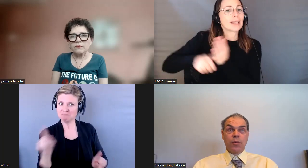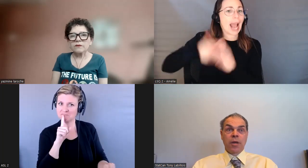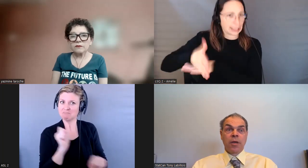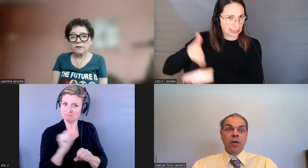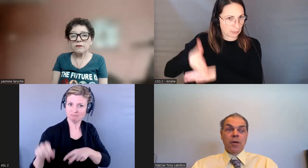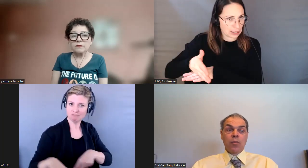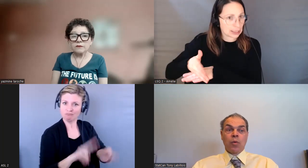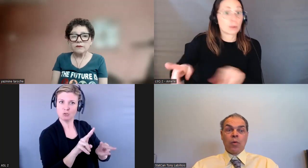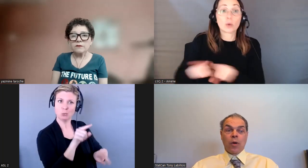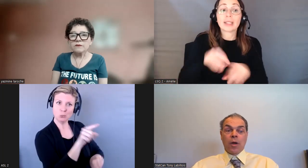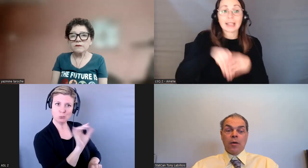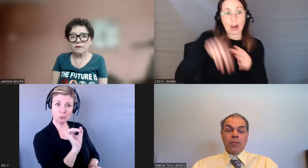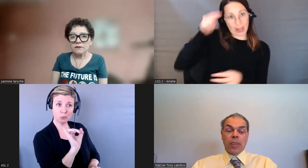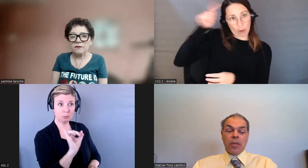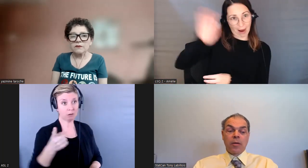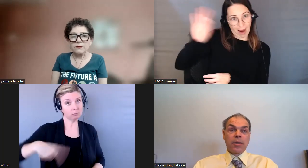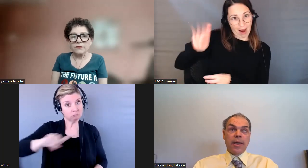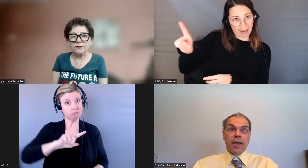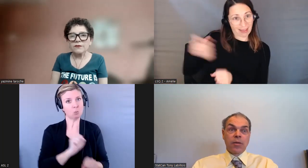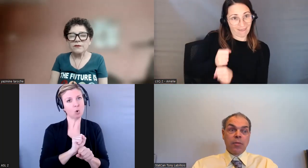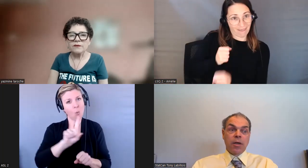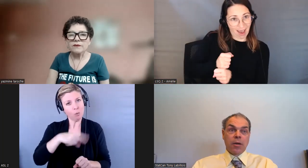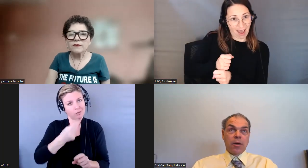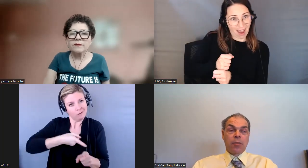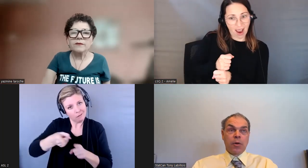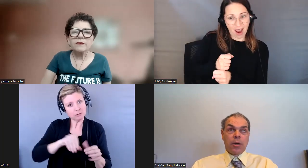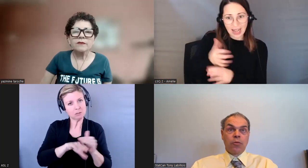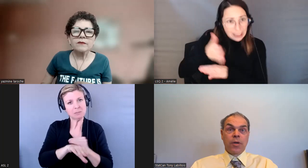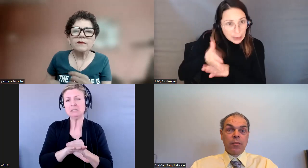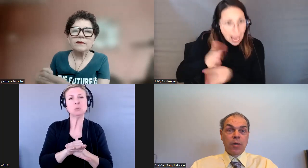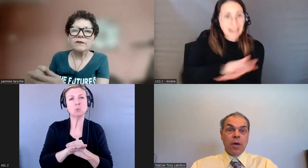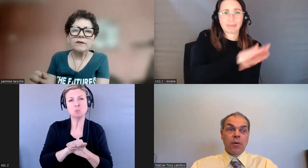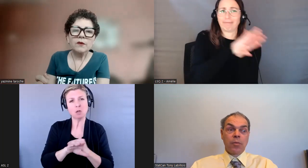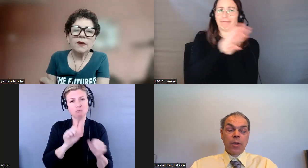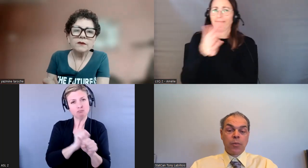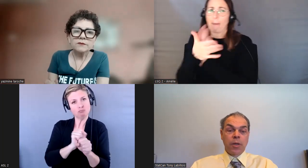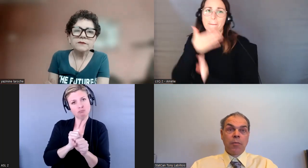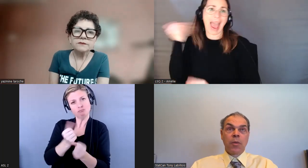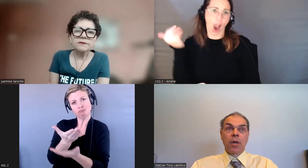but also work as public servants in order to make it better than what what we found